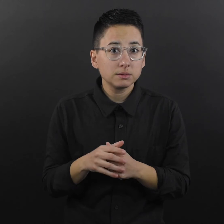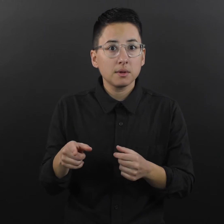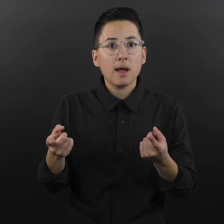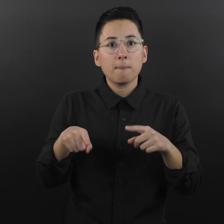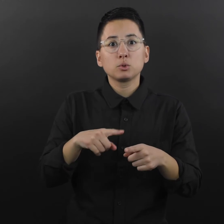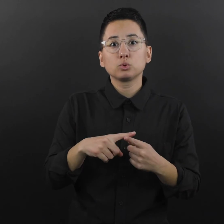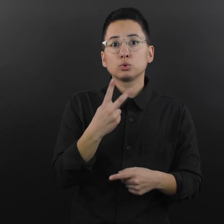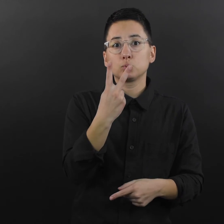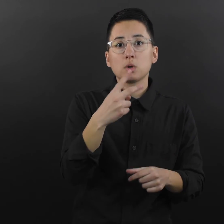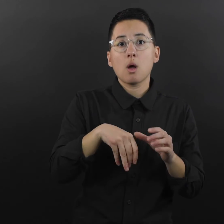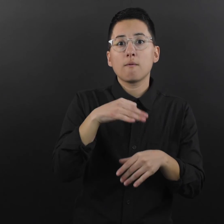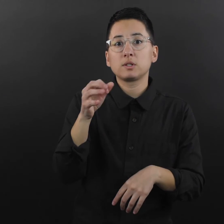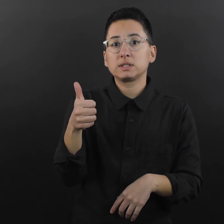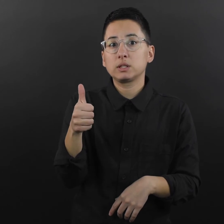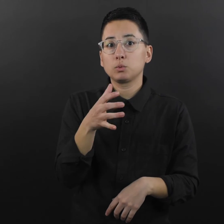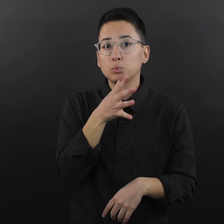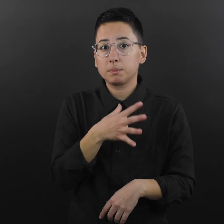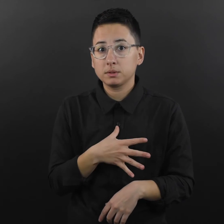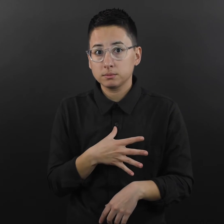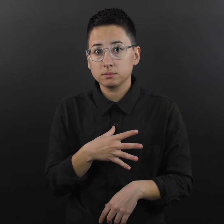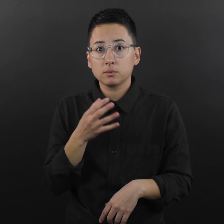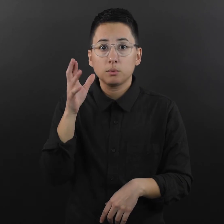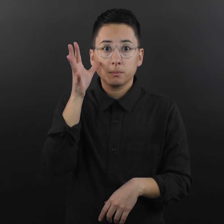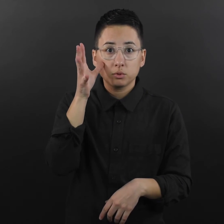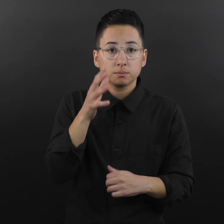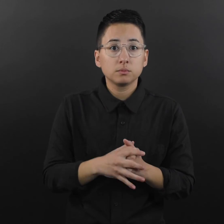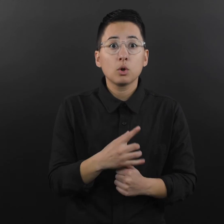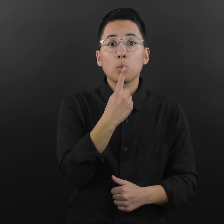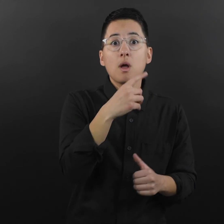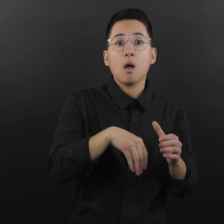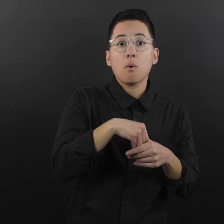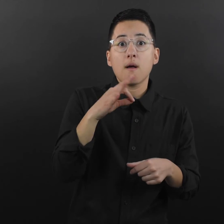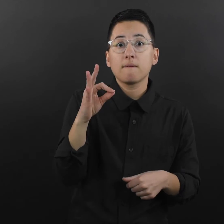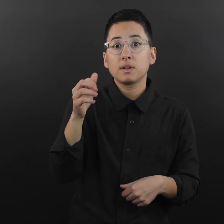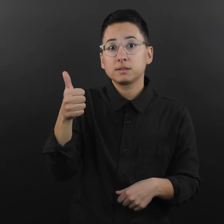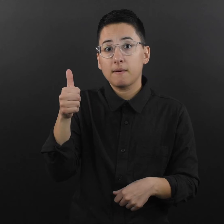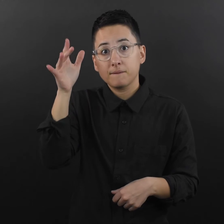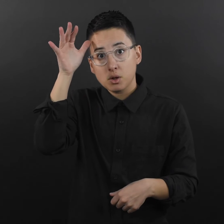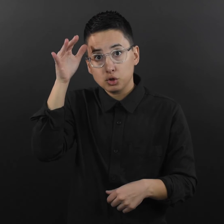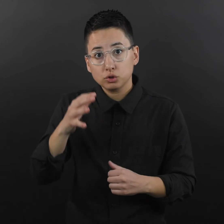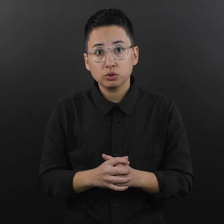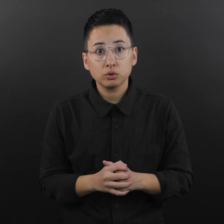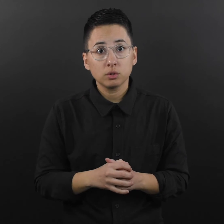This happens to 2 out of 10 women and 1 out of 10 fathers. It can happen during